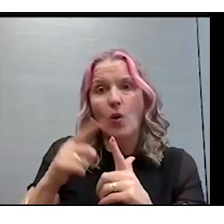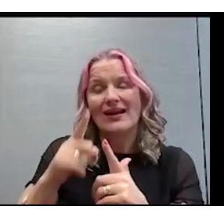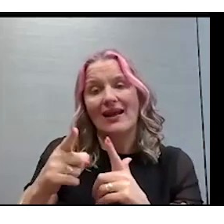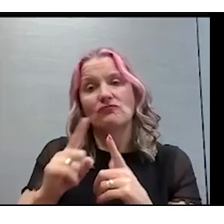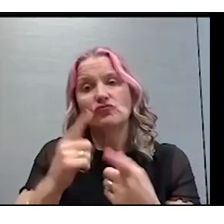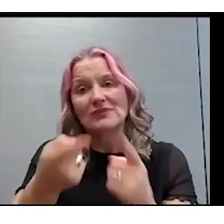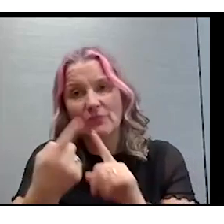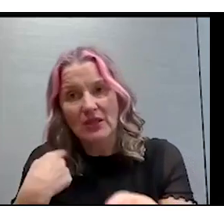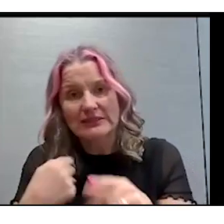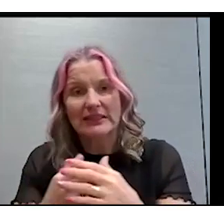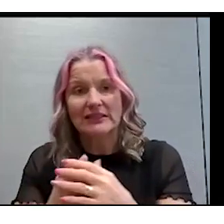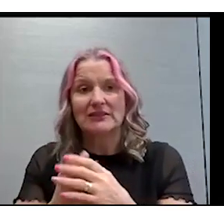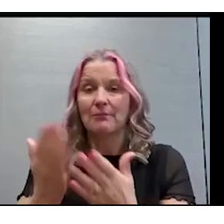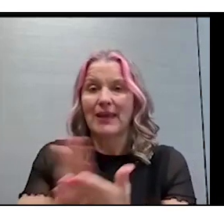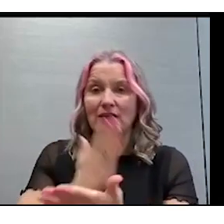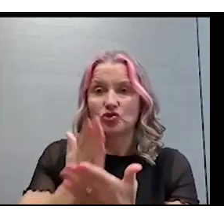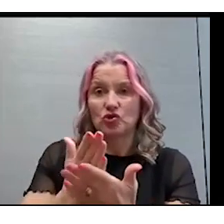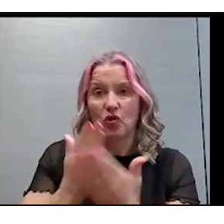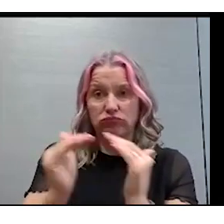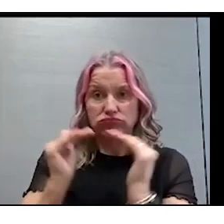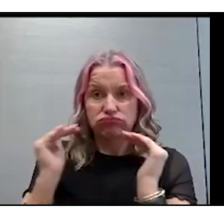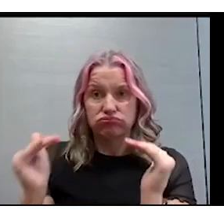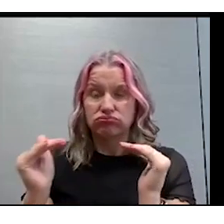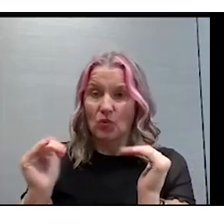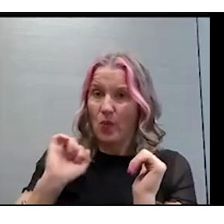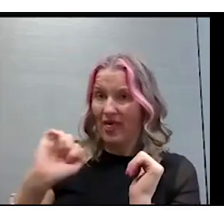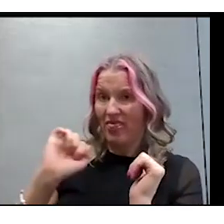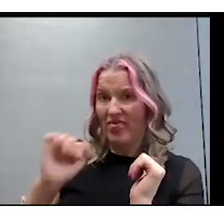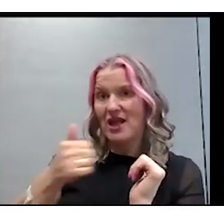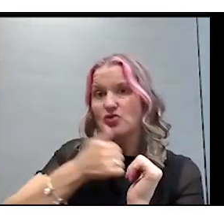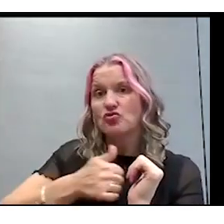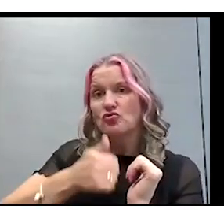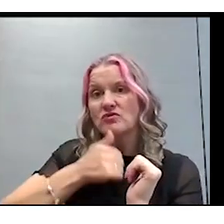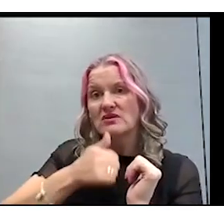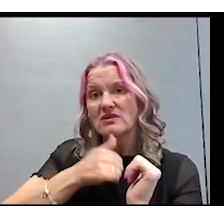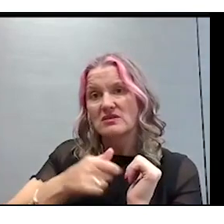sure that it aligns with the user's request. What does that mean?